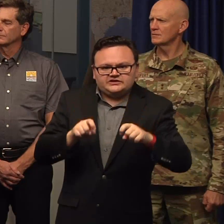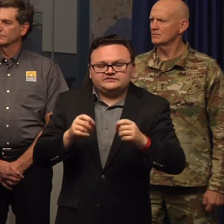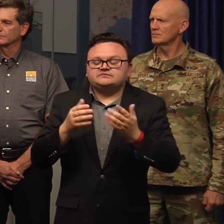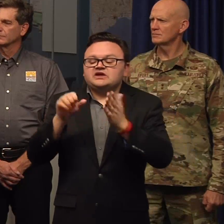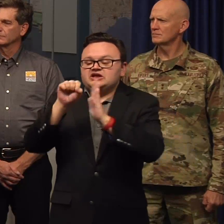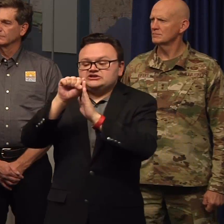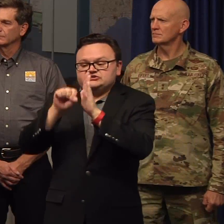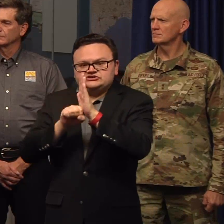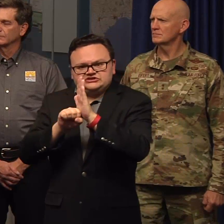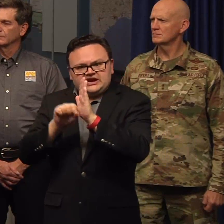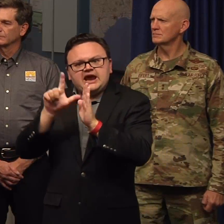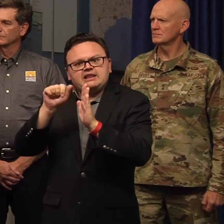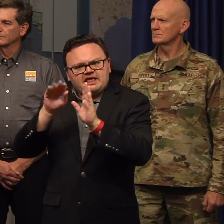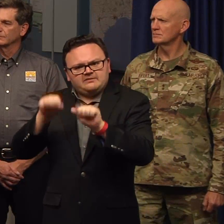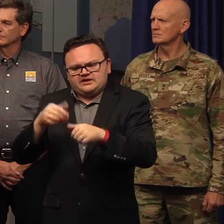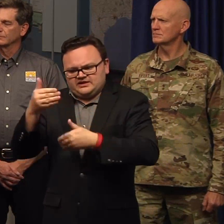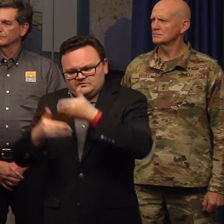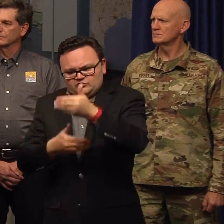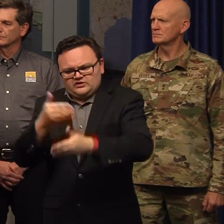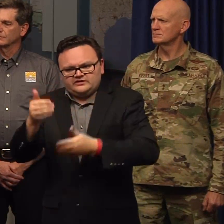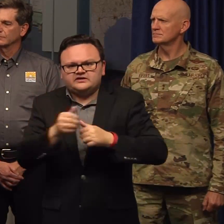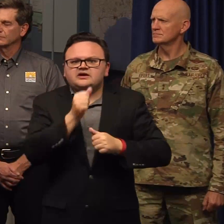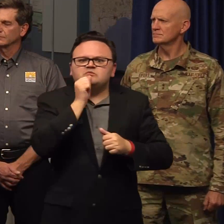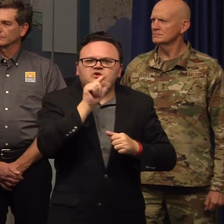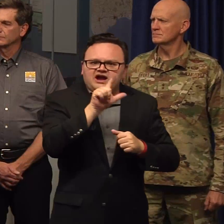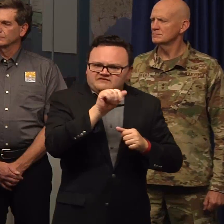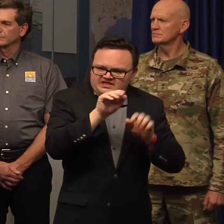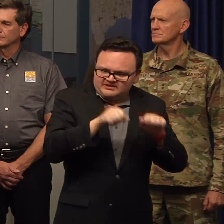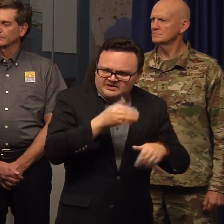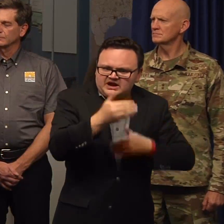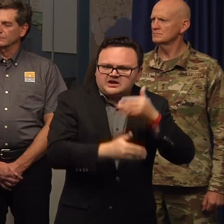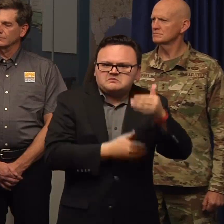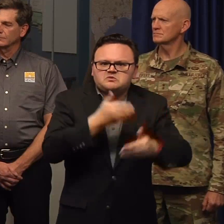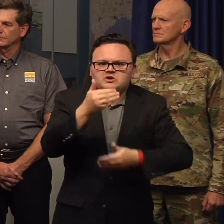IF WE HAVE ENOUGH SLOBS AND WE SET UP THE DRIVE-THROUGH SITES YOU CAN SWAP PEOPLE, SOME OF